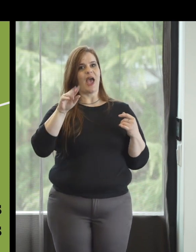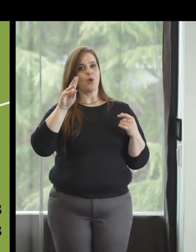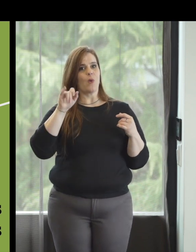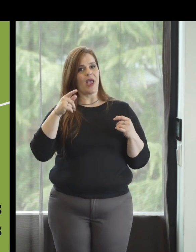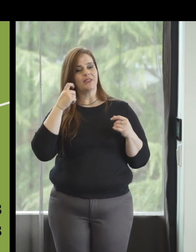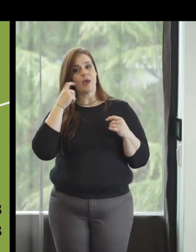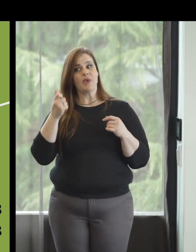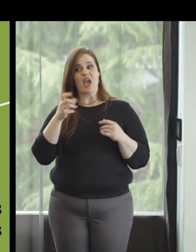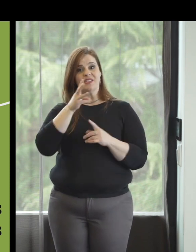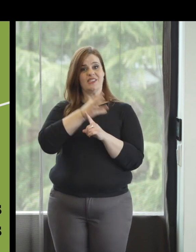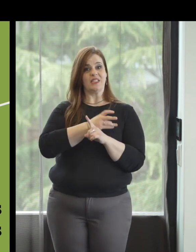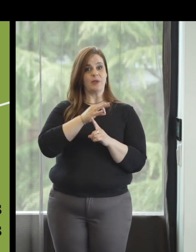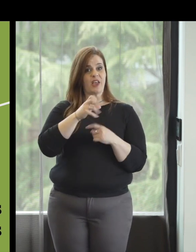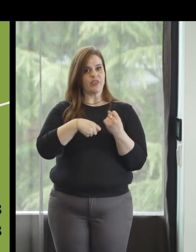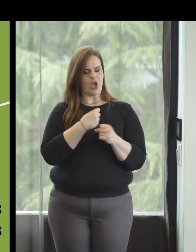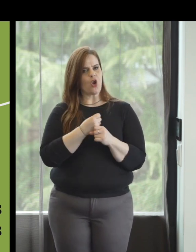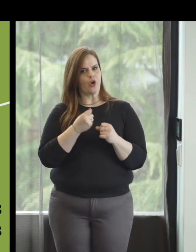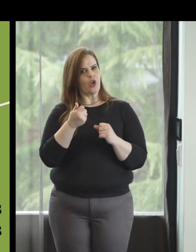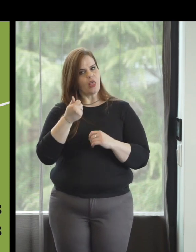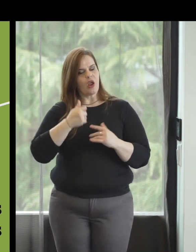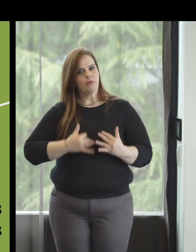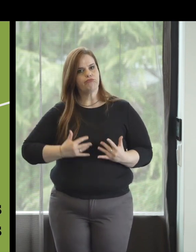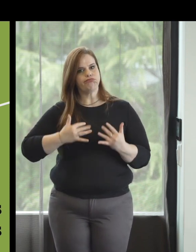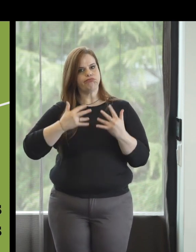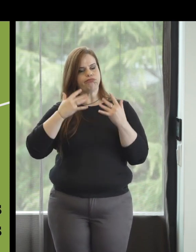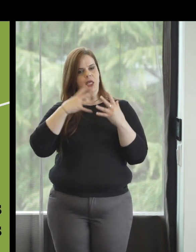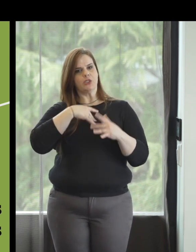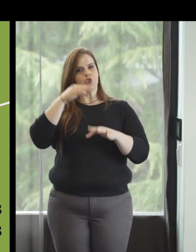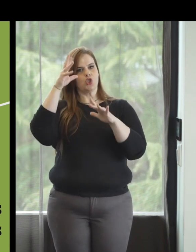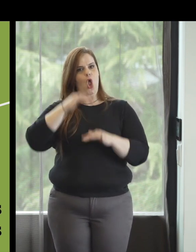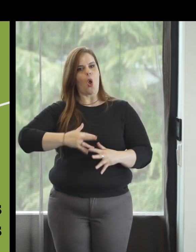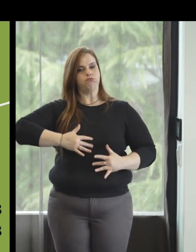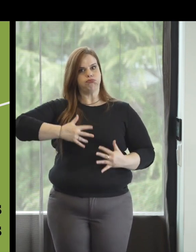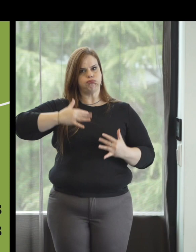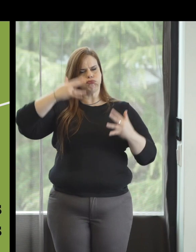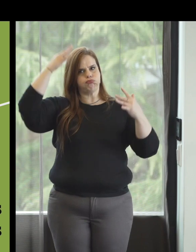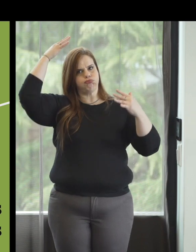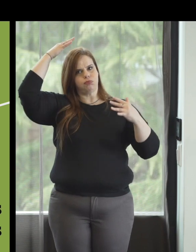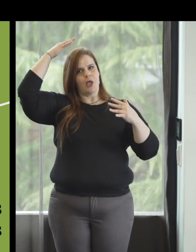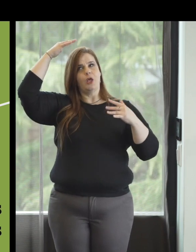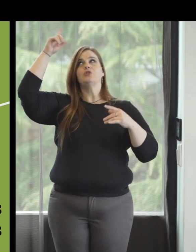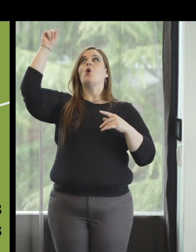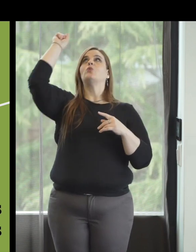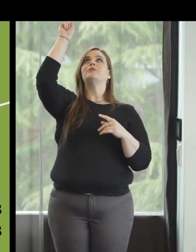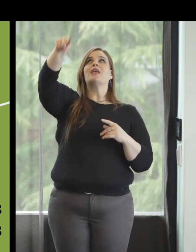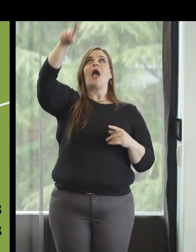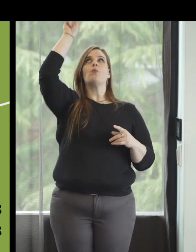they are under snow and those are the passages that are important for them. so local concerns have to be